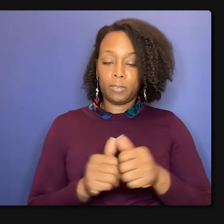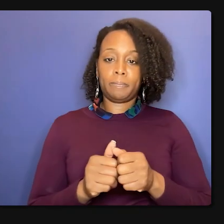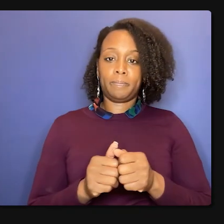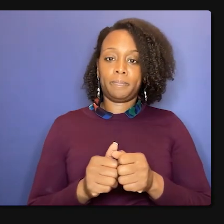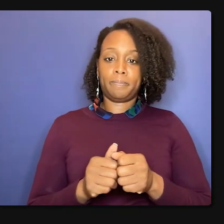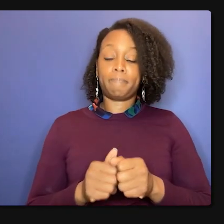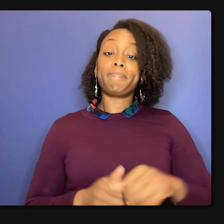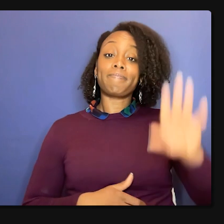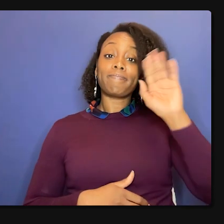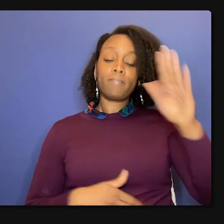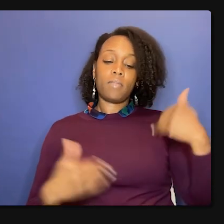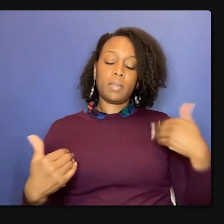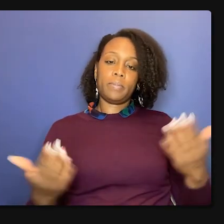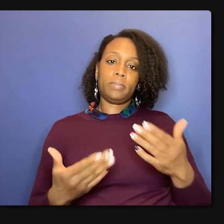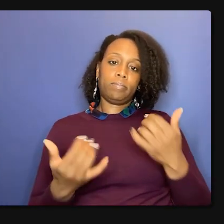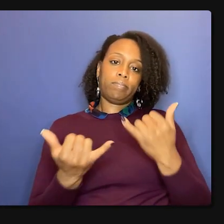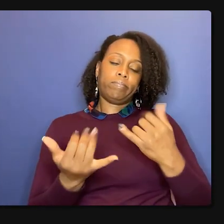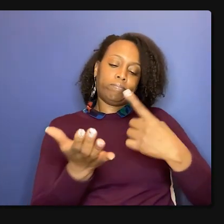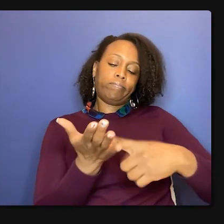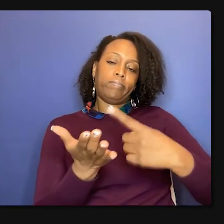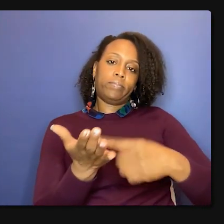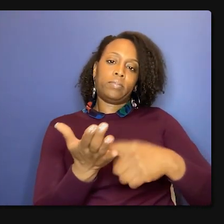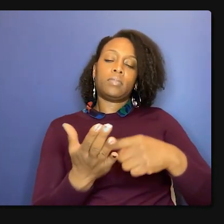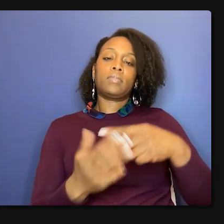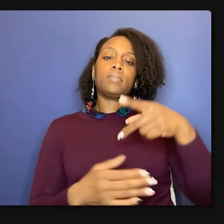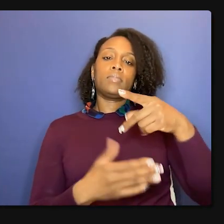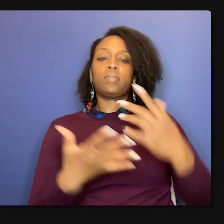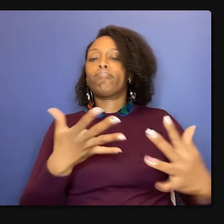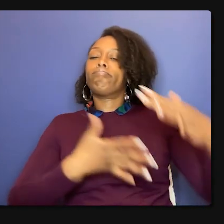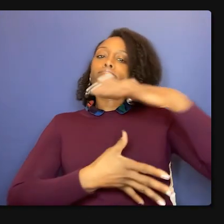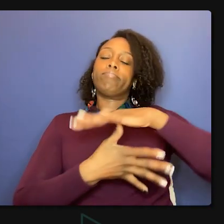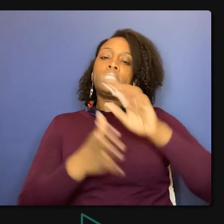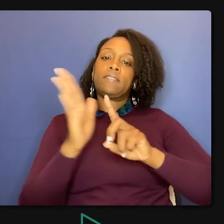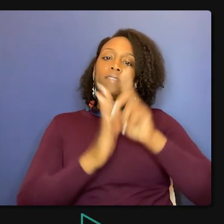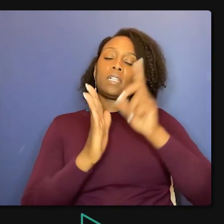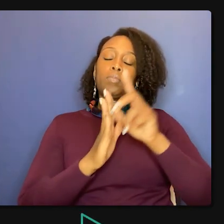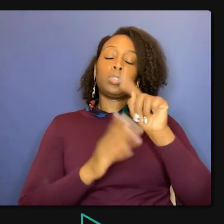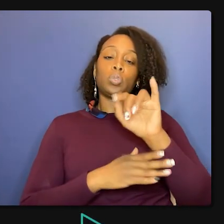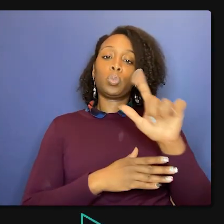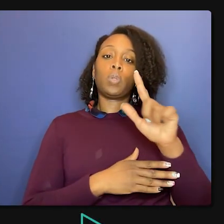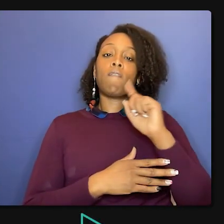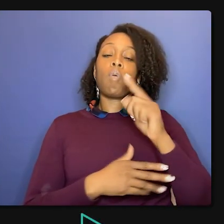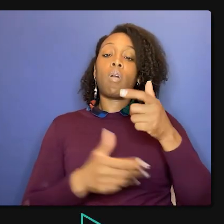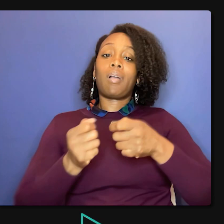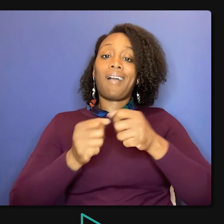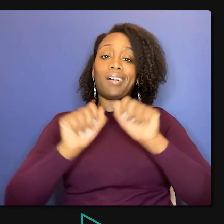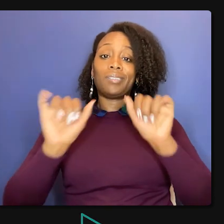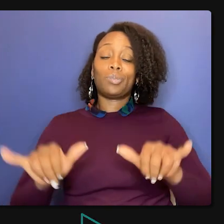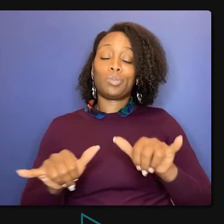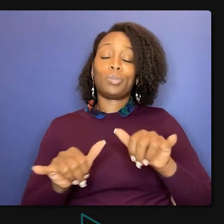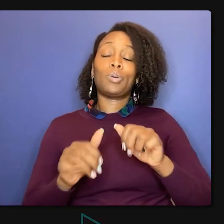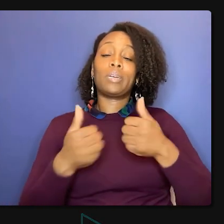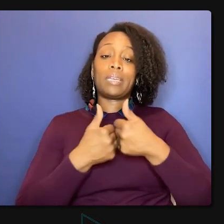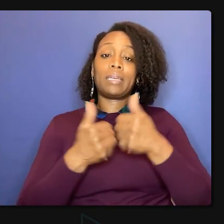[Dana] Hi. I'm here today to talk about our premier developer tool for console game development, Xbox Manager,